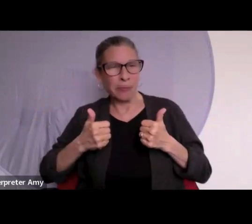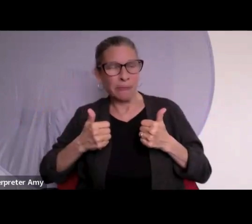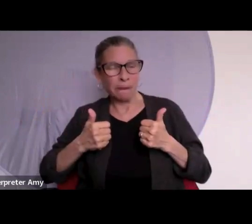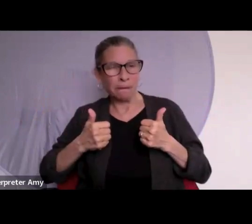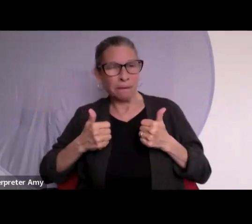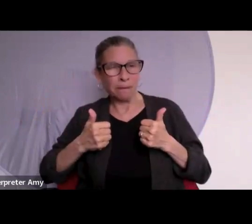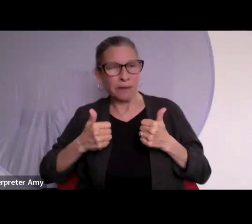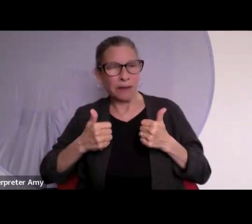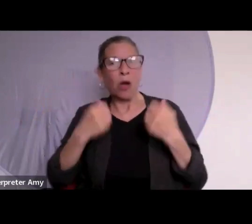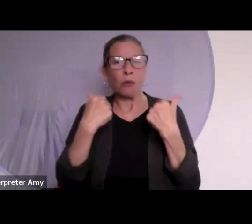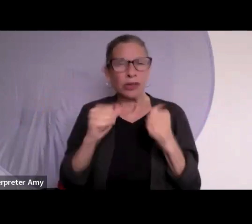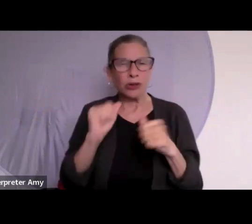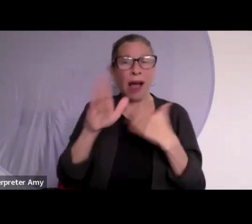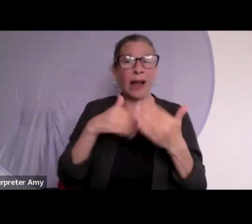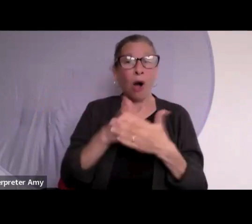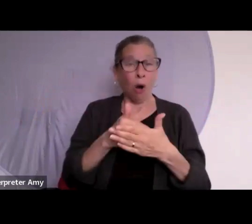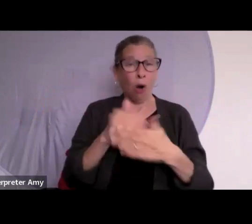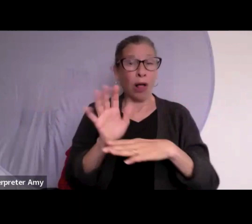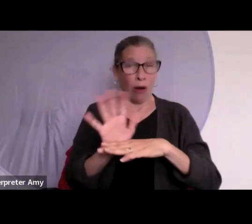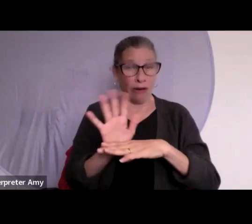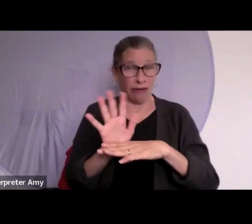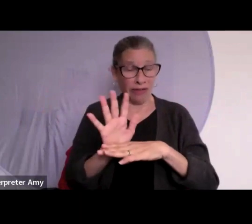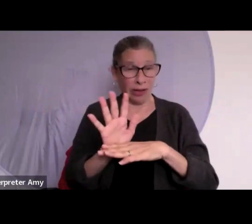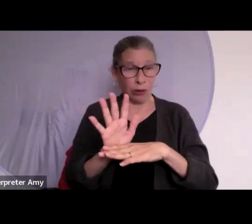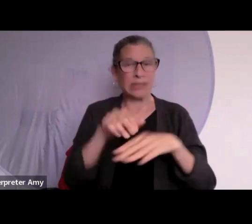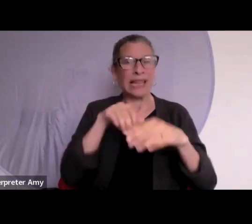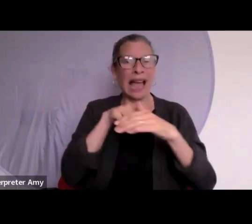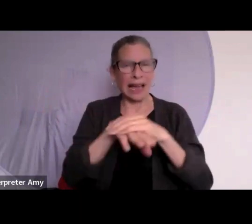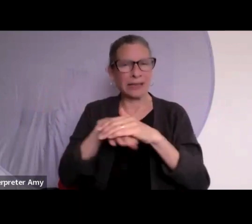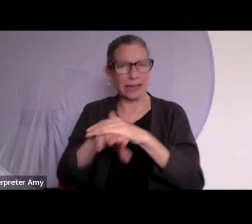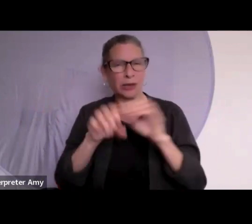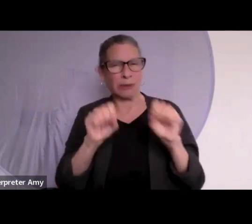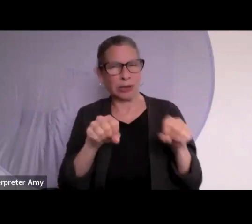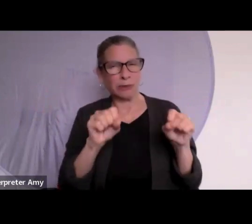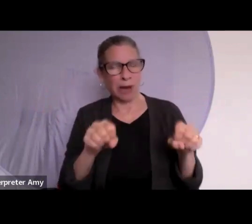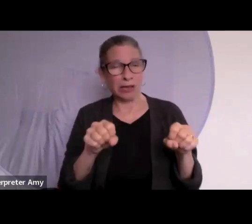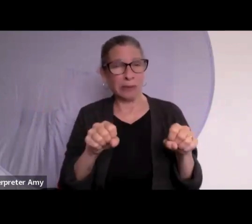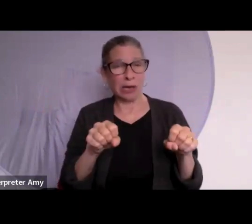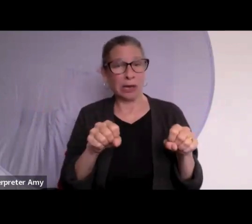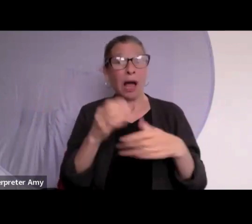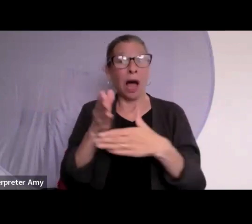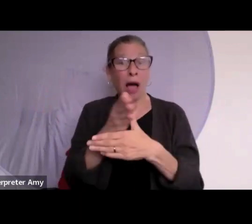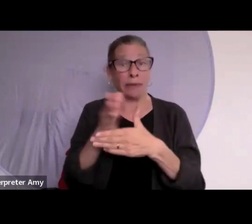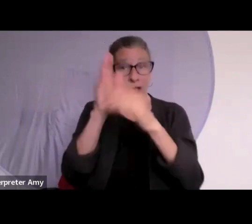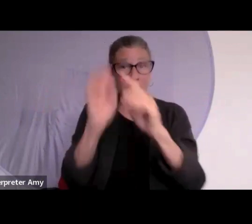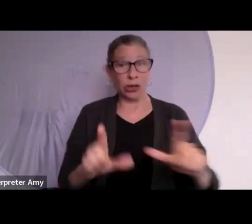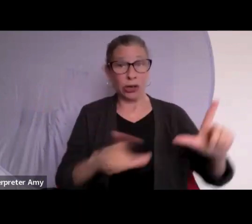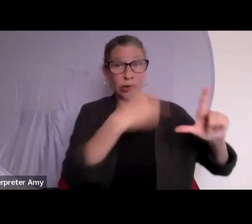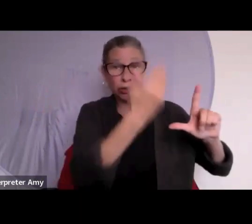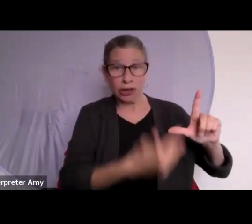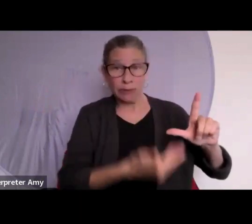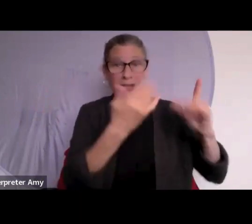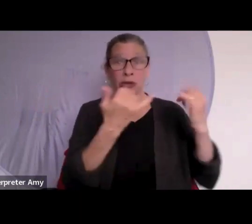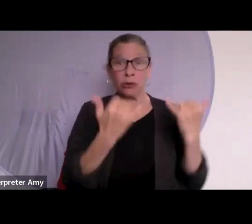try to make all of our events of course, as accessible as possible. So I'm gonna share my screen for a moment and let you